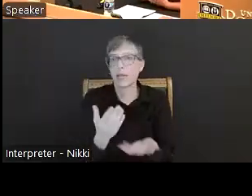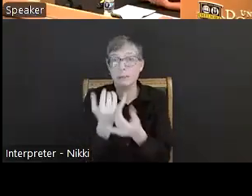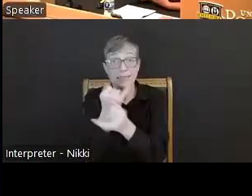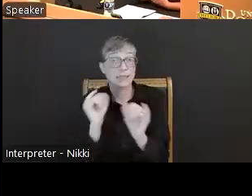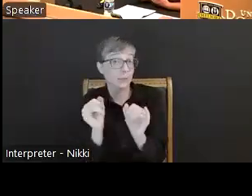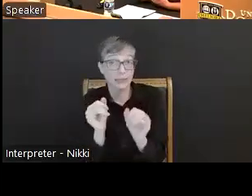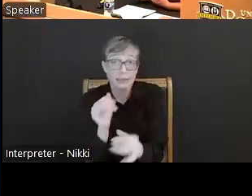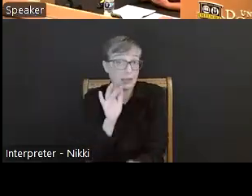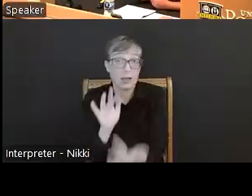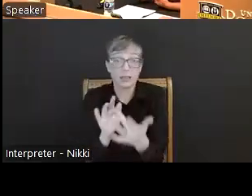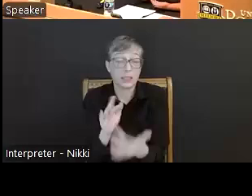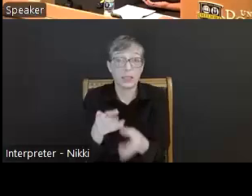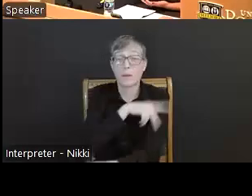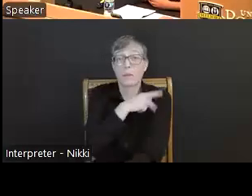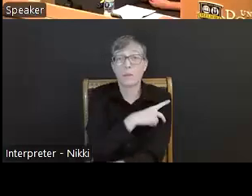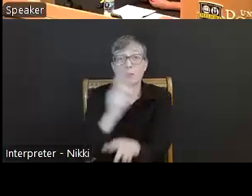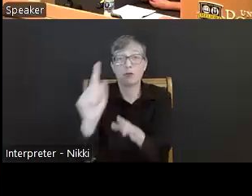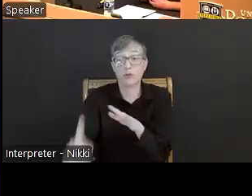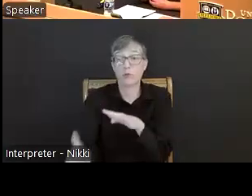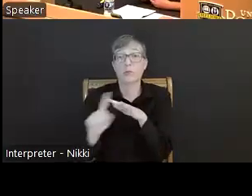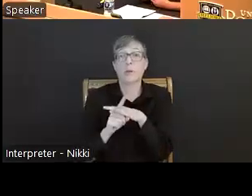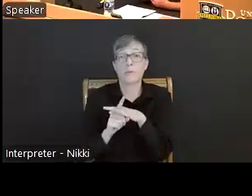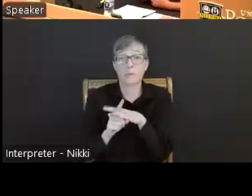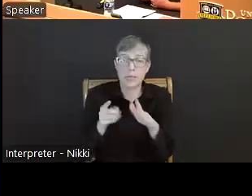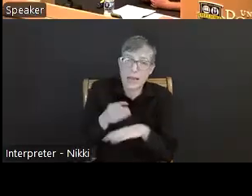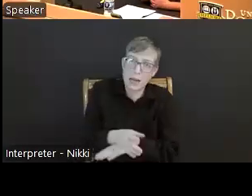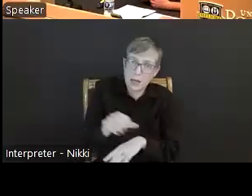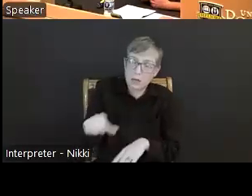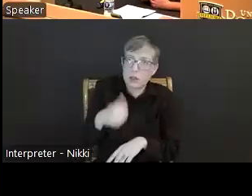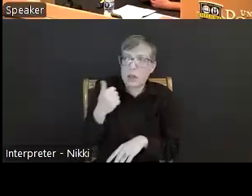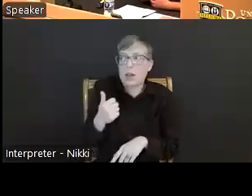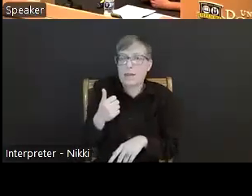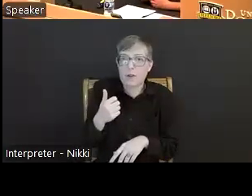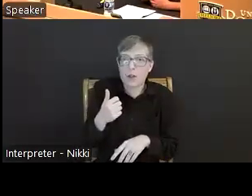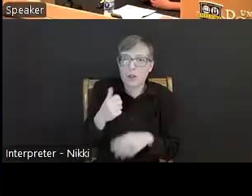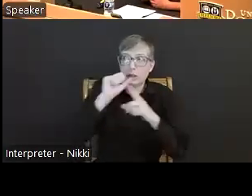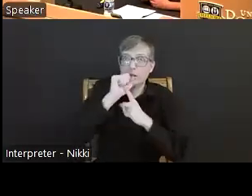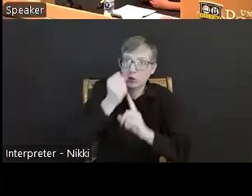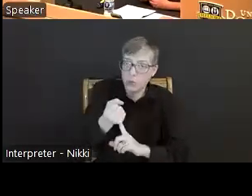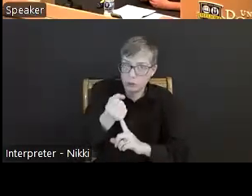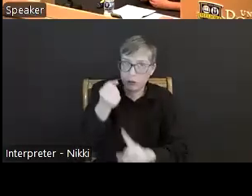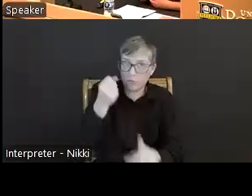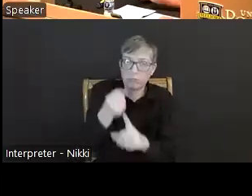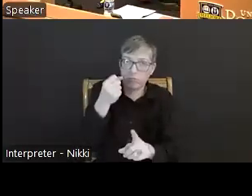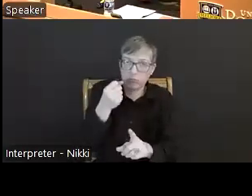and um following maybe another altercation or in more distress and is seeking services this time